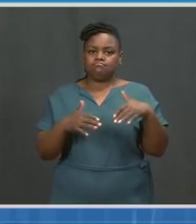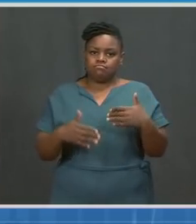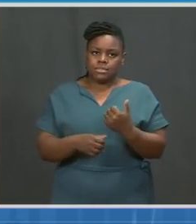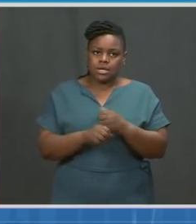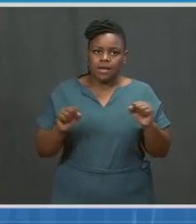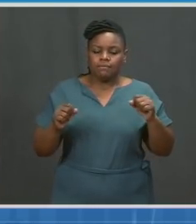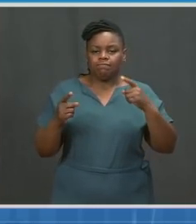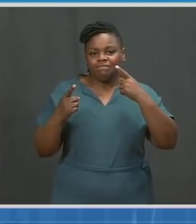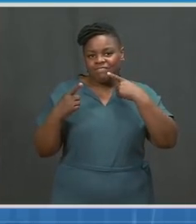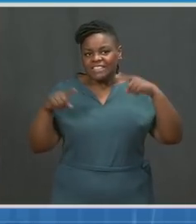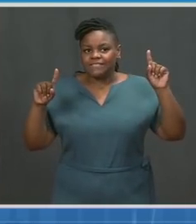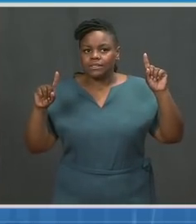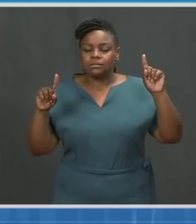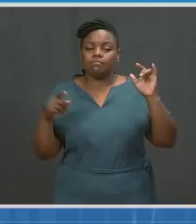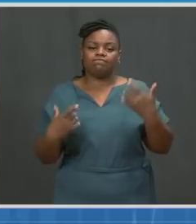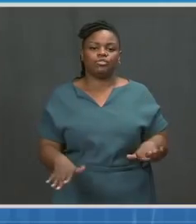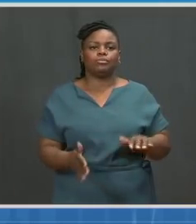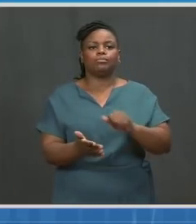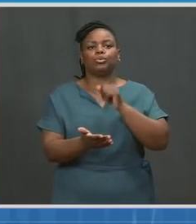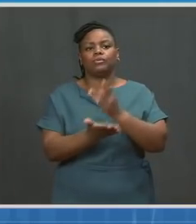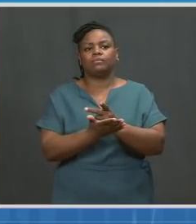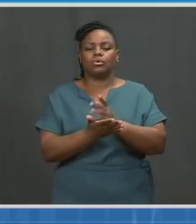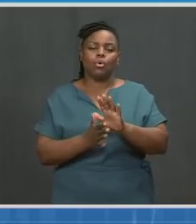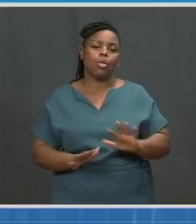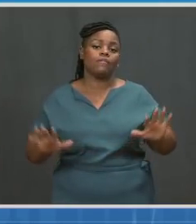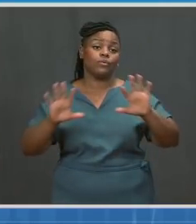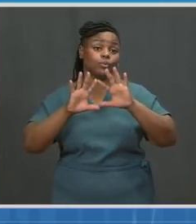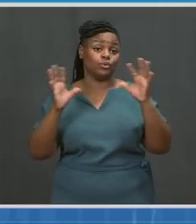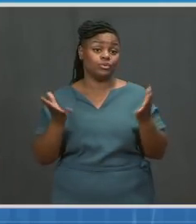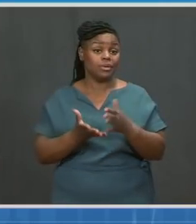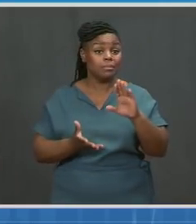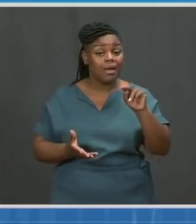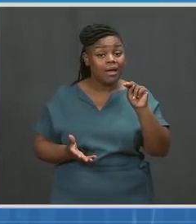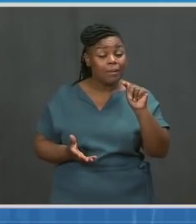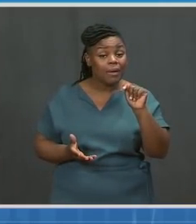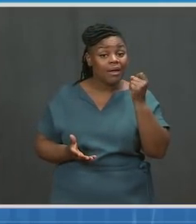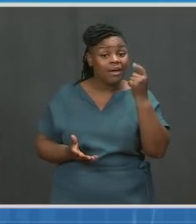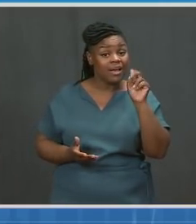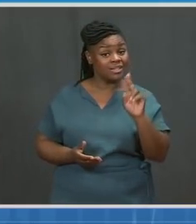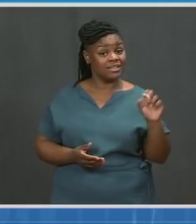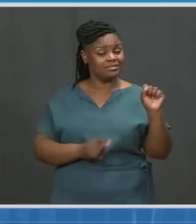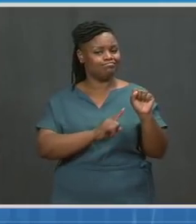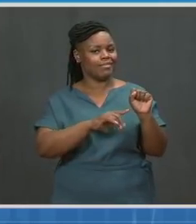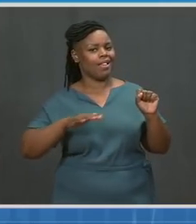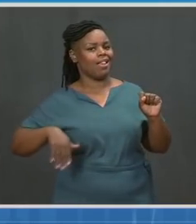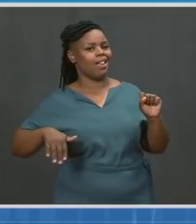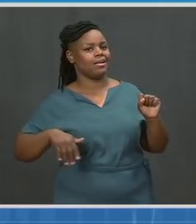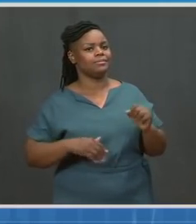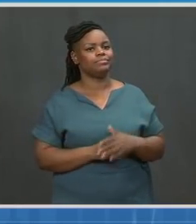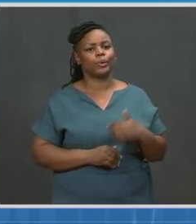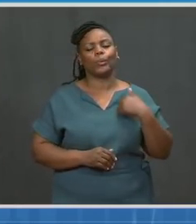And since it is not approved for use in the U.S., we do not need to use the AstraZeneca vaccine here